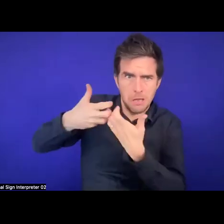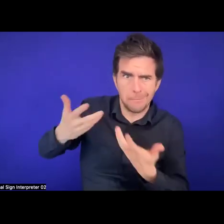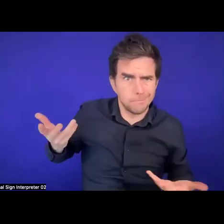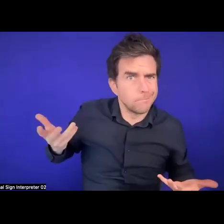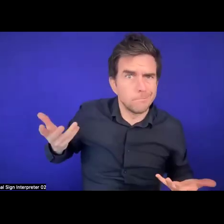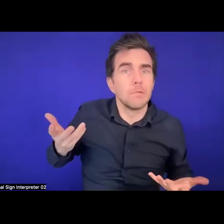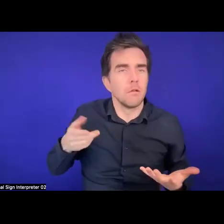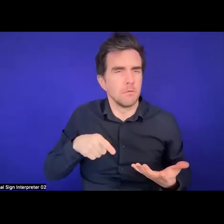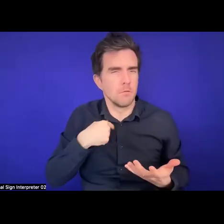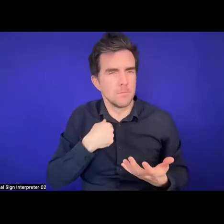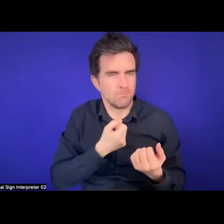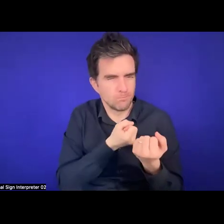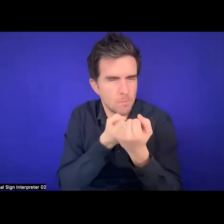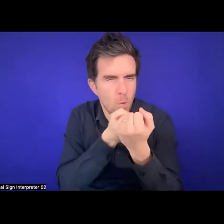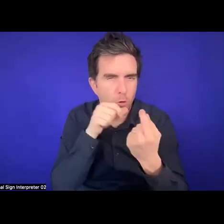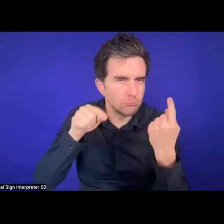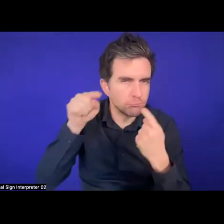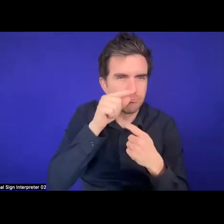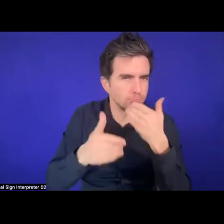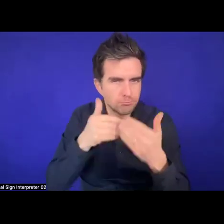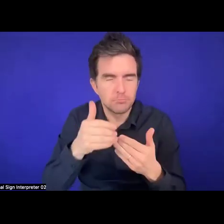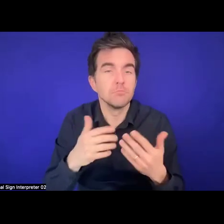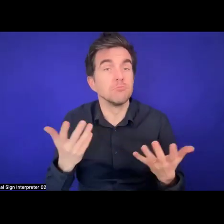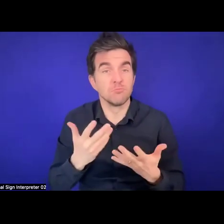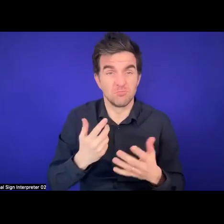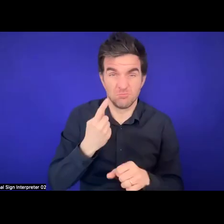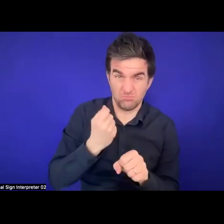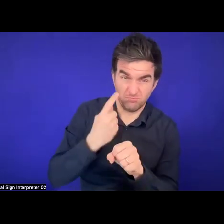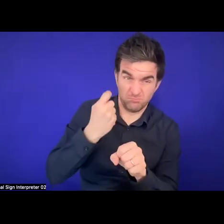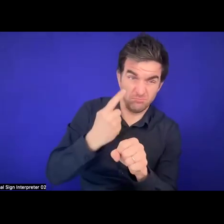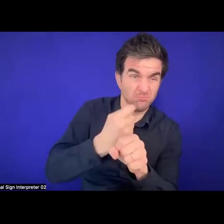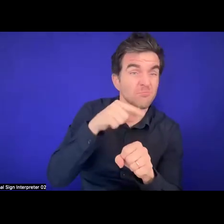yearly major policy conferences in climate. One is the famous one that gets covered